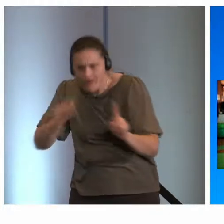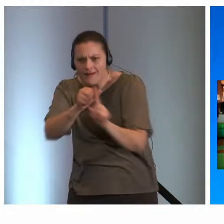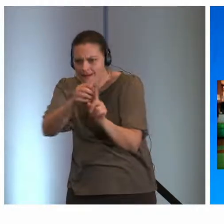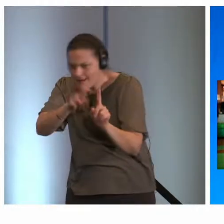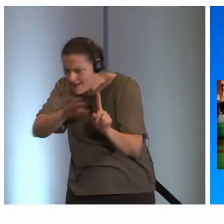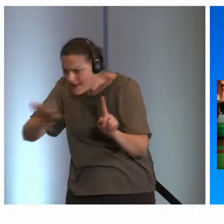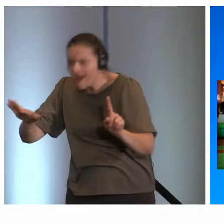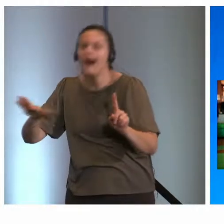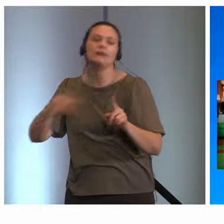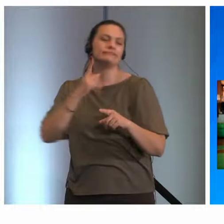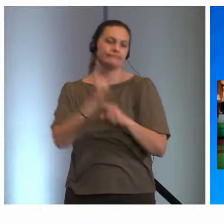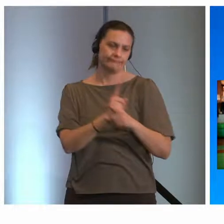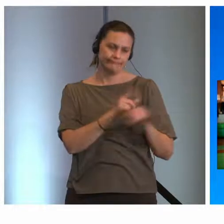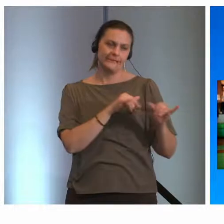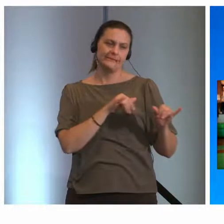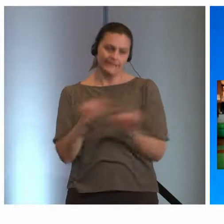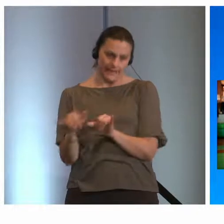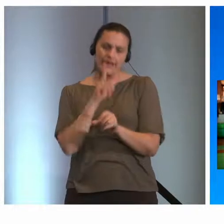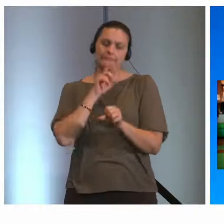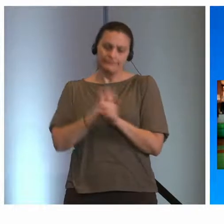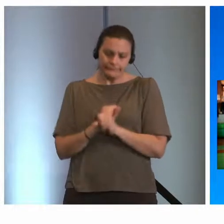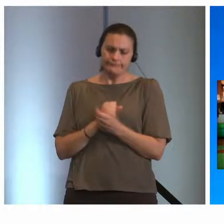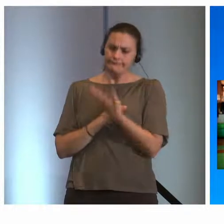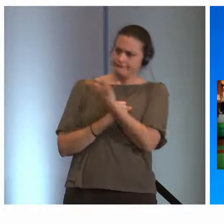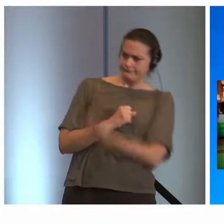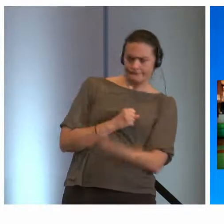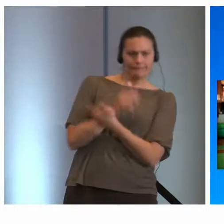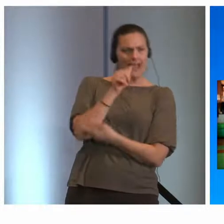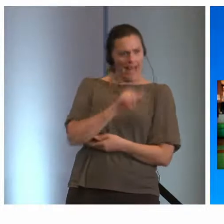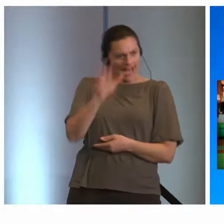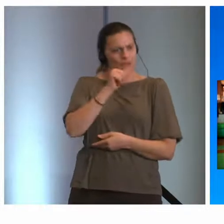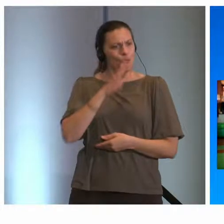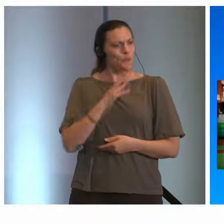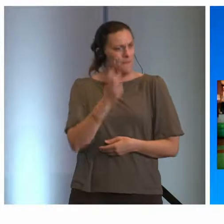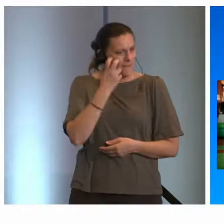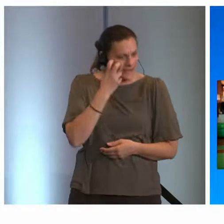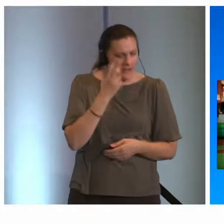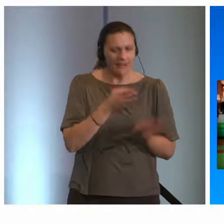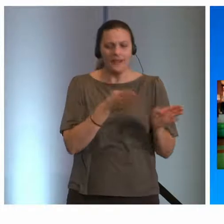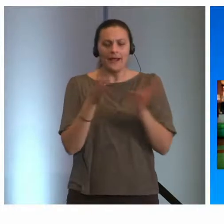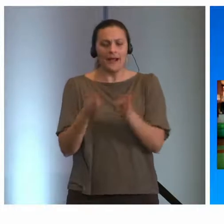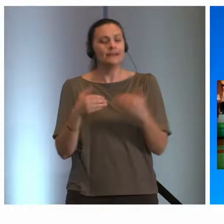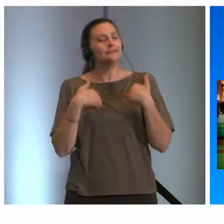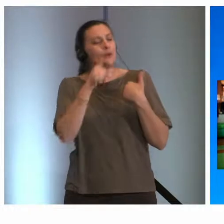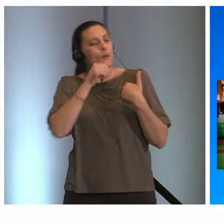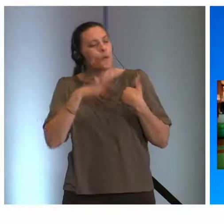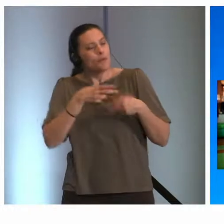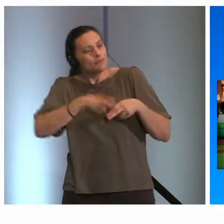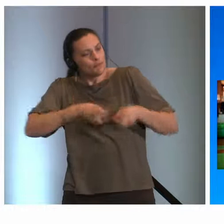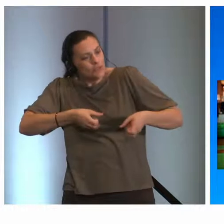were representing, as was described. Asian, blind woman, a young woman in a wheelchair.